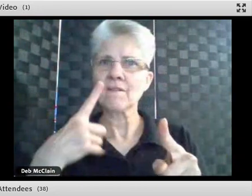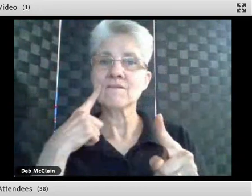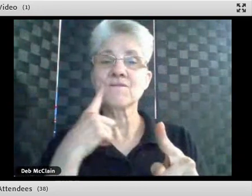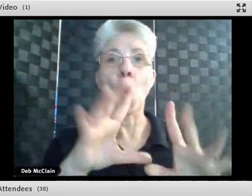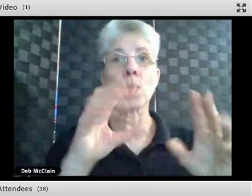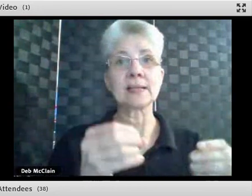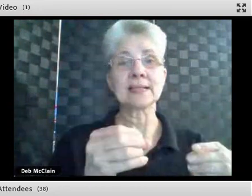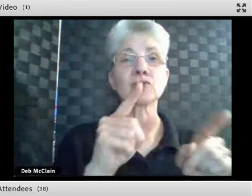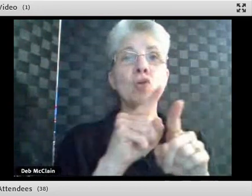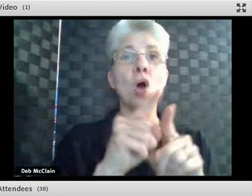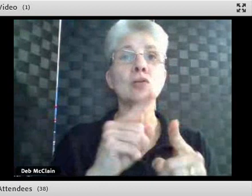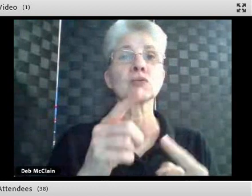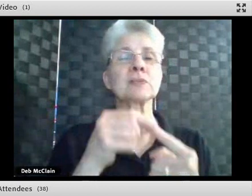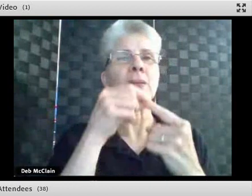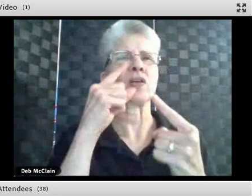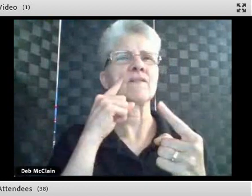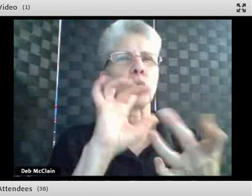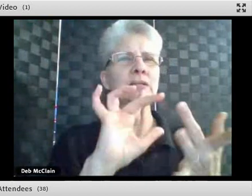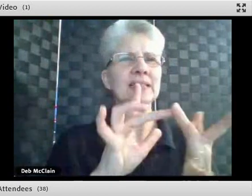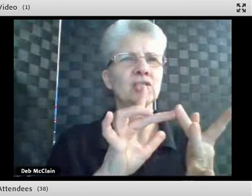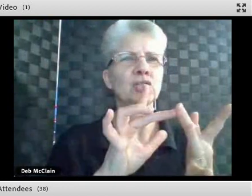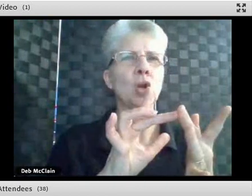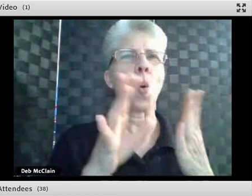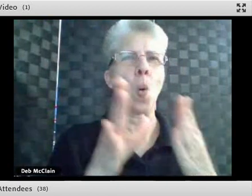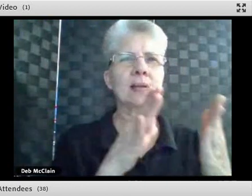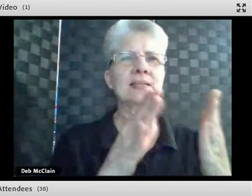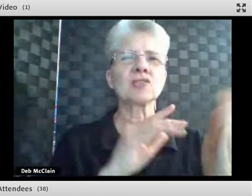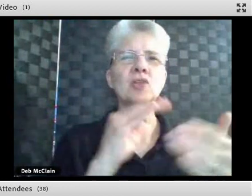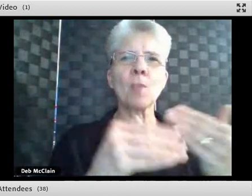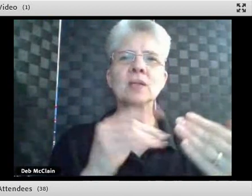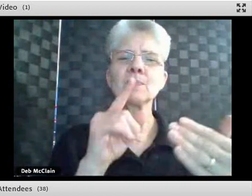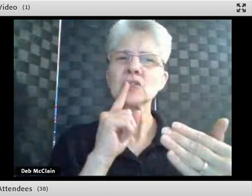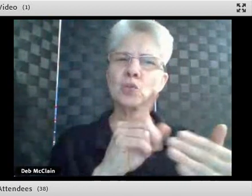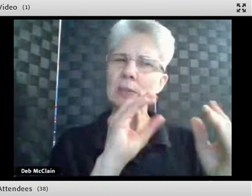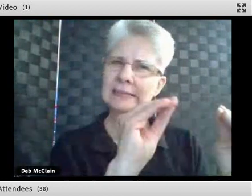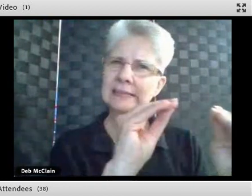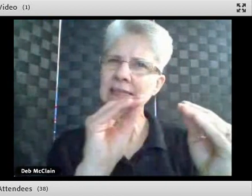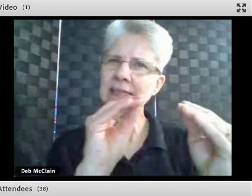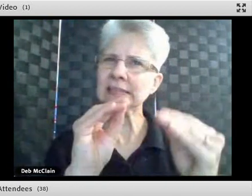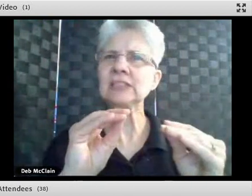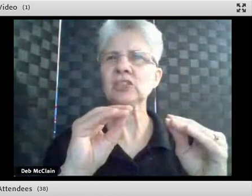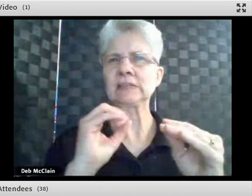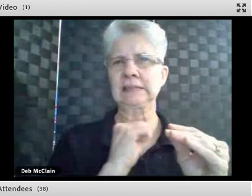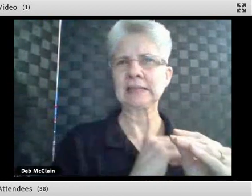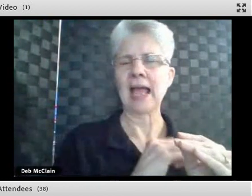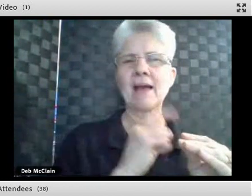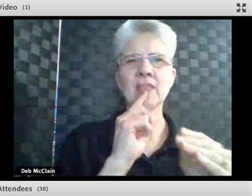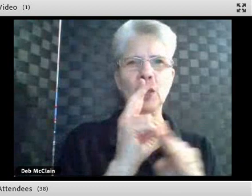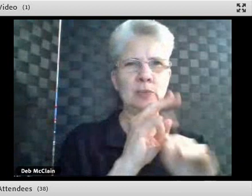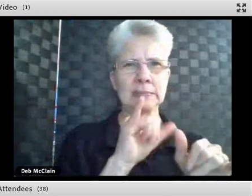particularly for digitization projects, and you should make sure the people are educated on it and they use it consistently.